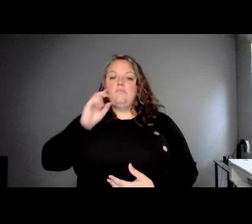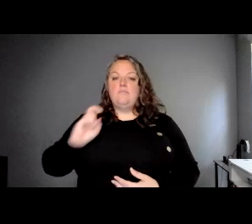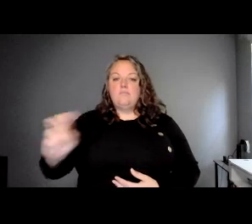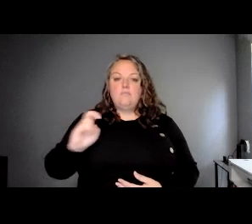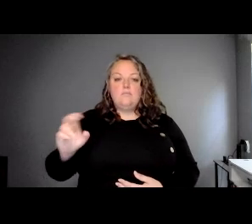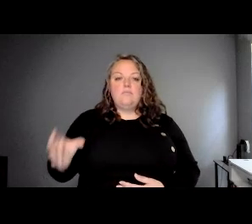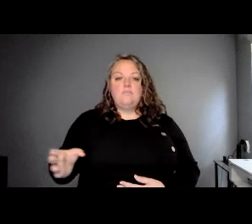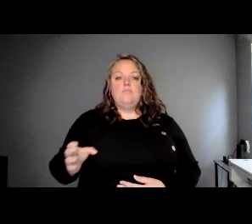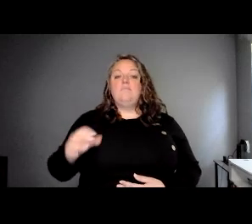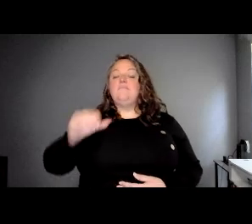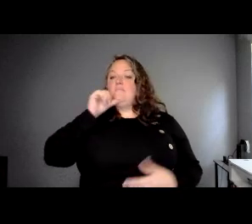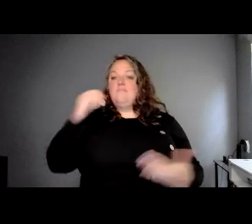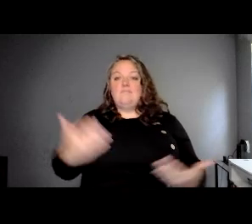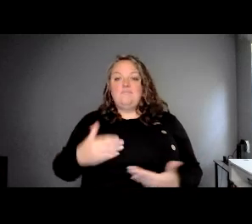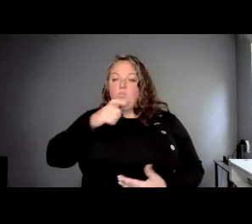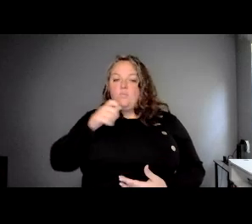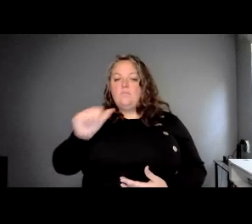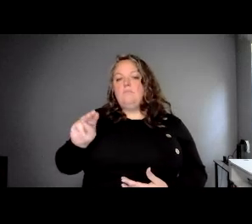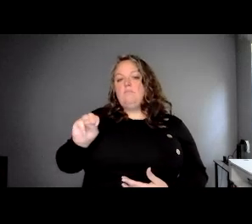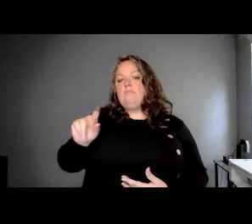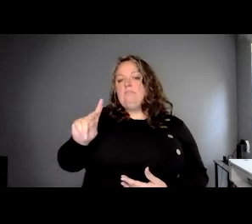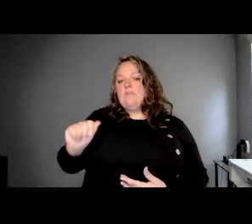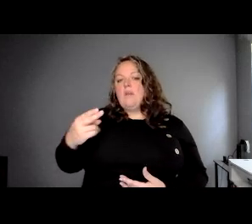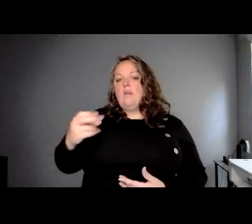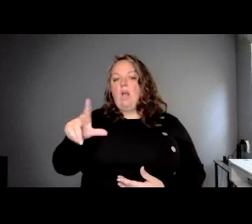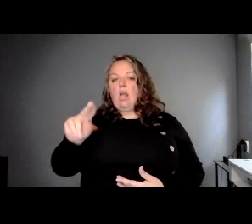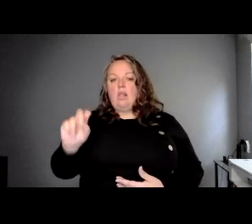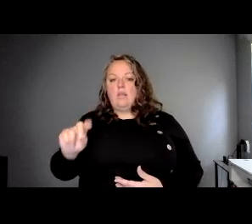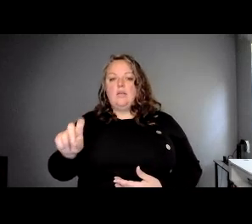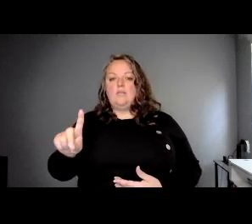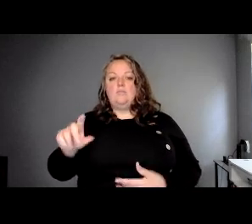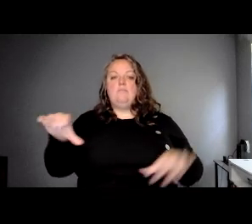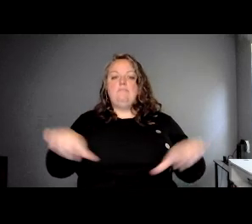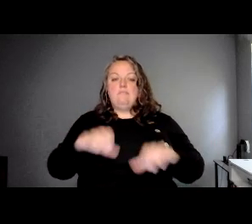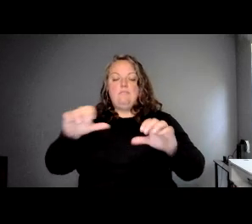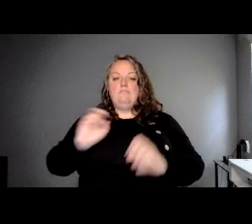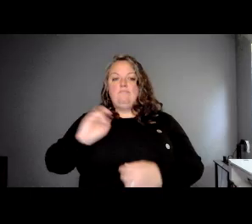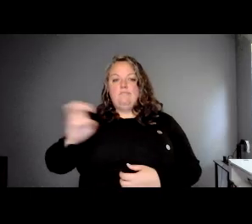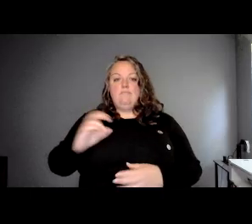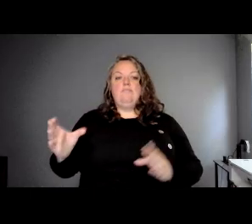Not present is Amanda Holland, also in active transportation and Colleen Montague, civil rights